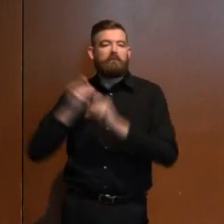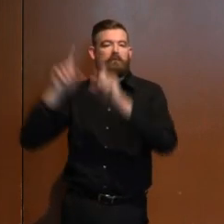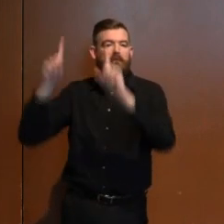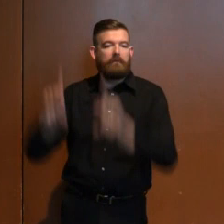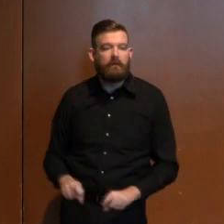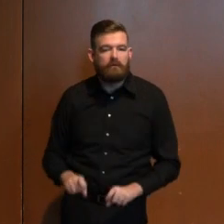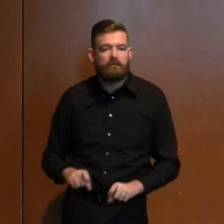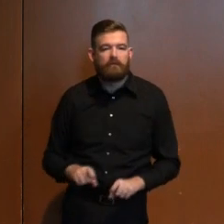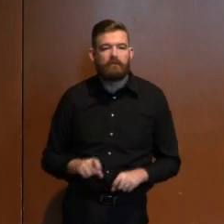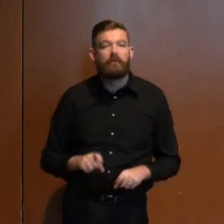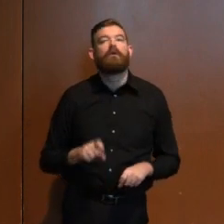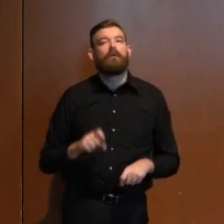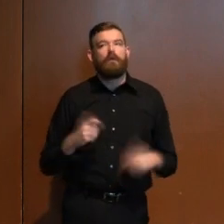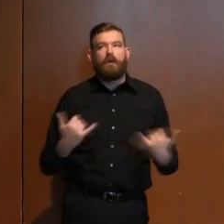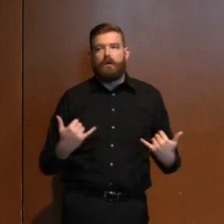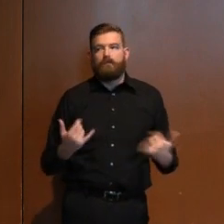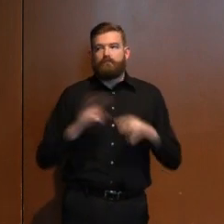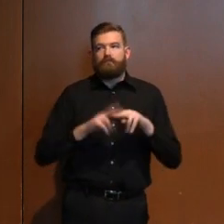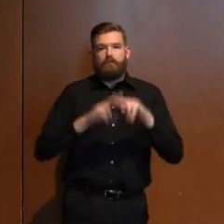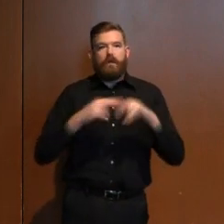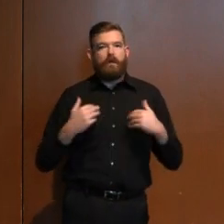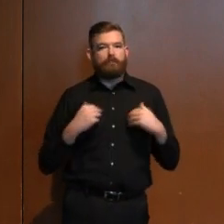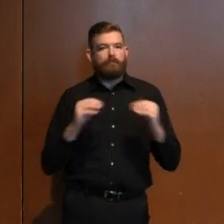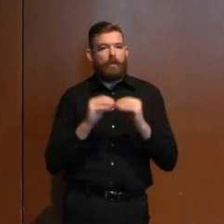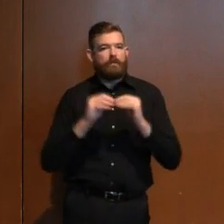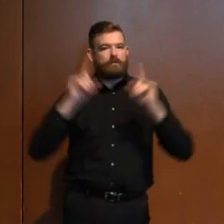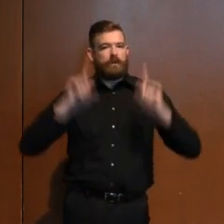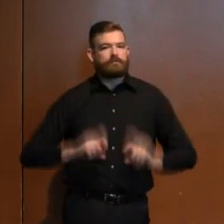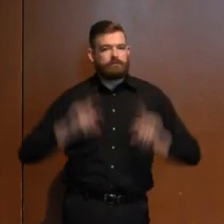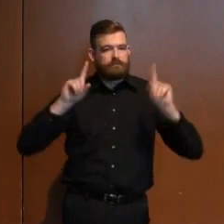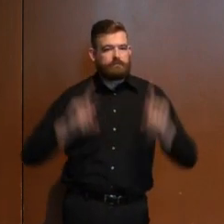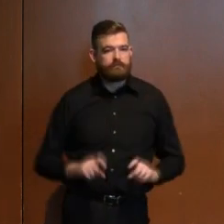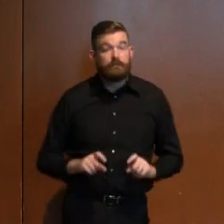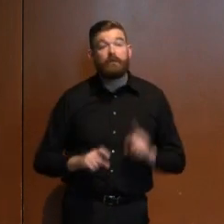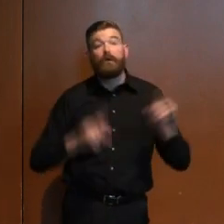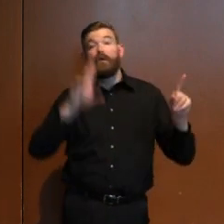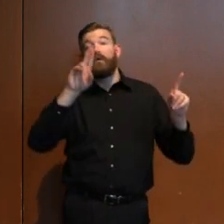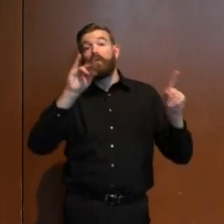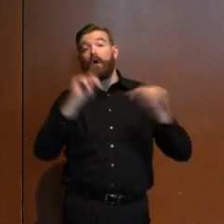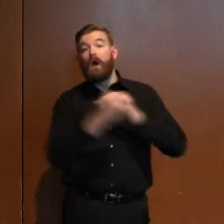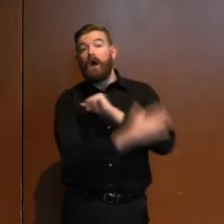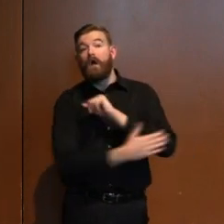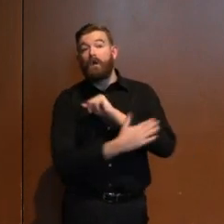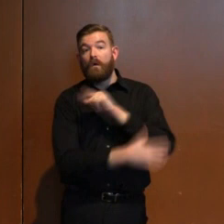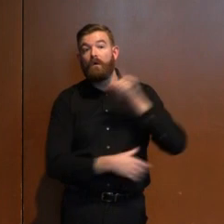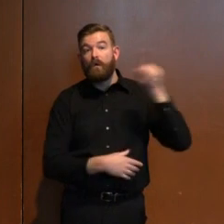NUMBER ONE. NUMBER TWO, IT IS EXPANDING AS I MENTIONED RECENTLY.